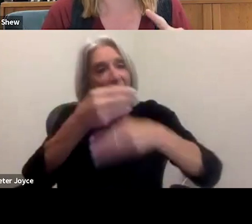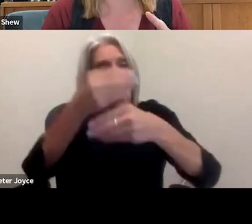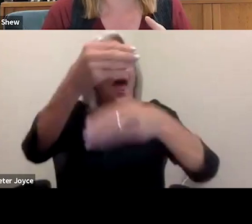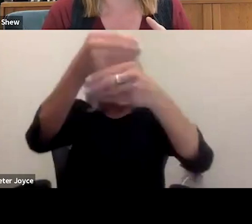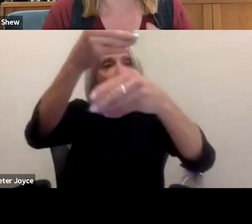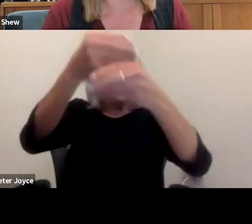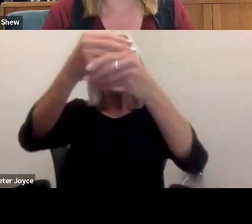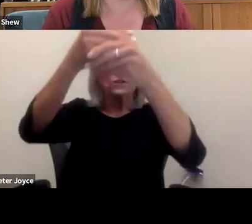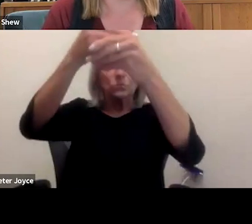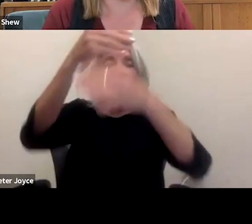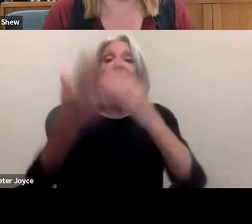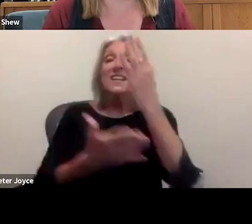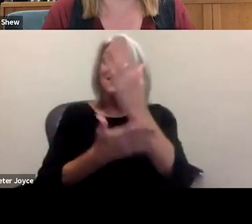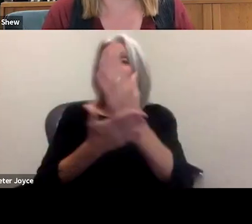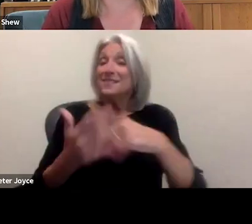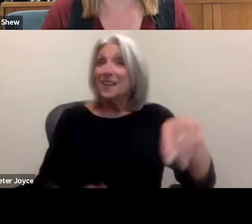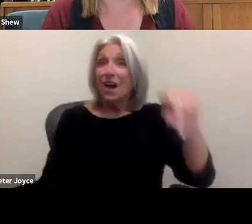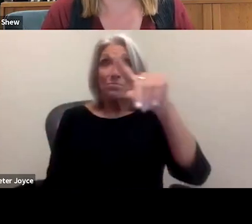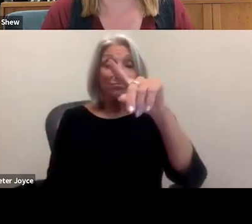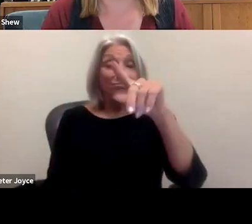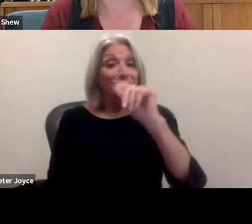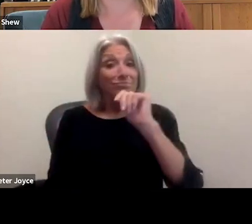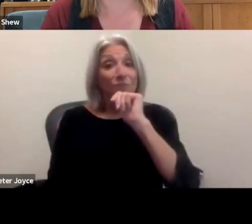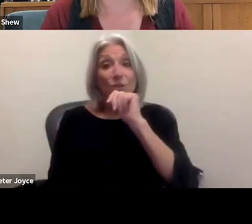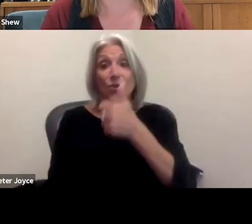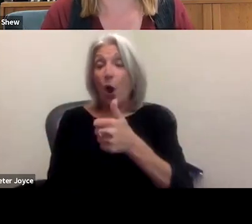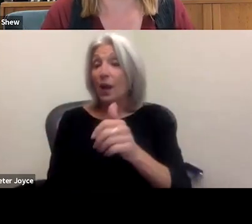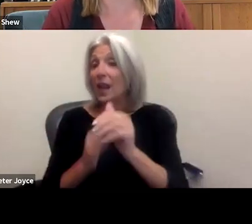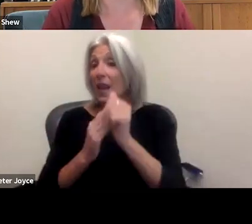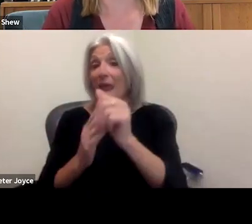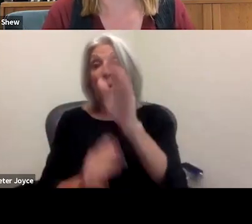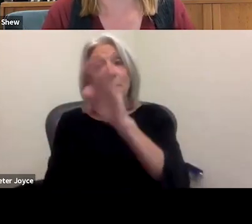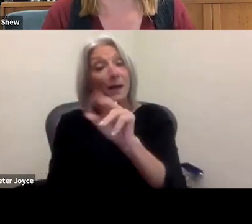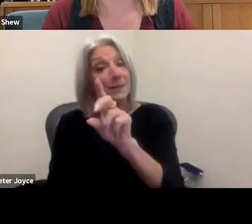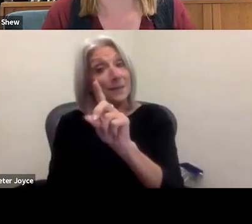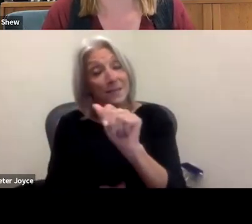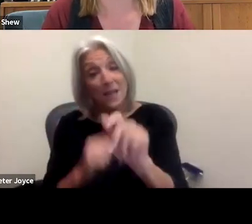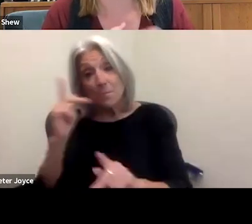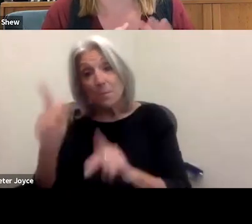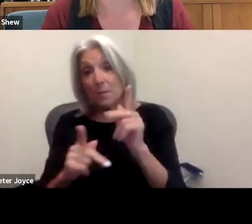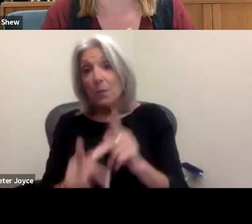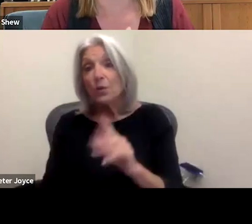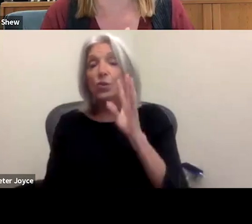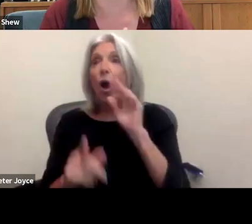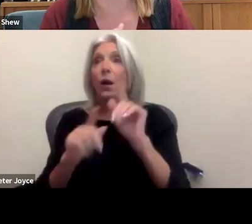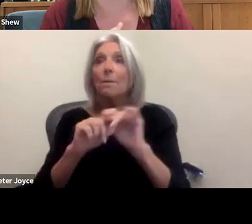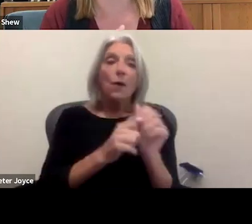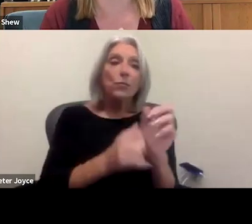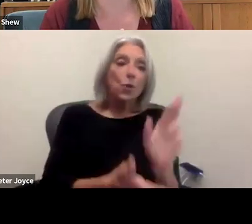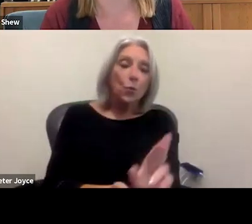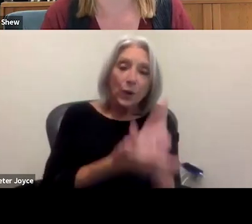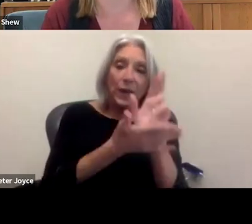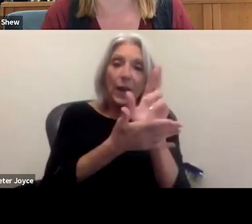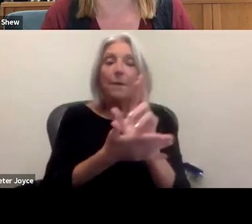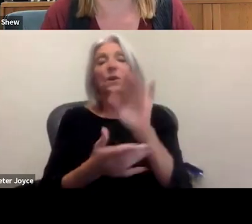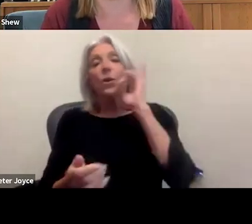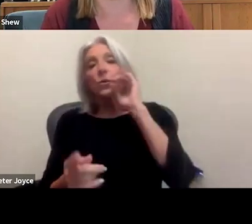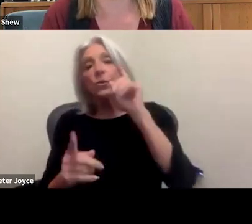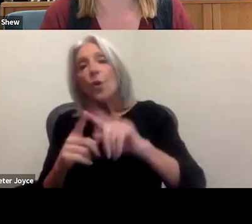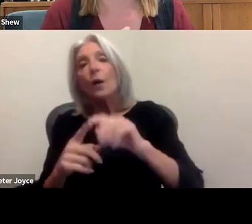Some of them not led by disabled people if we're talking about what the Rehab Movement and the era of eugenics and institutionalization meant.